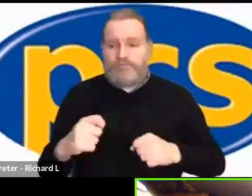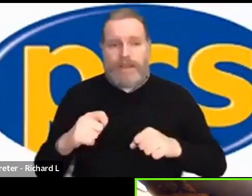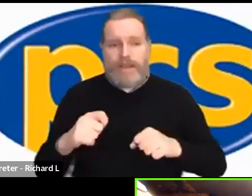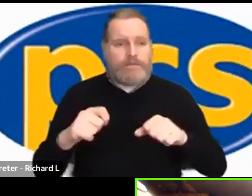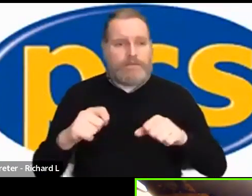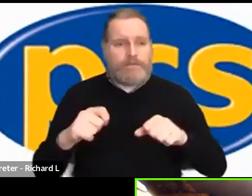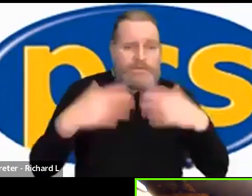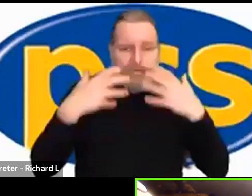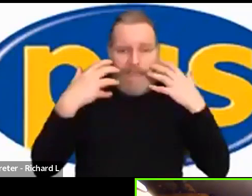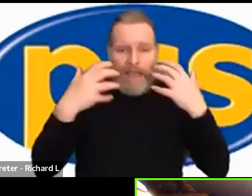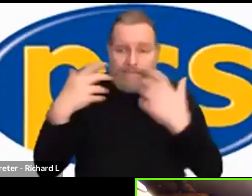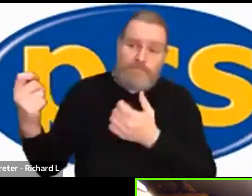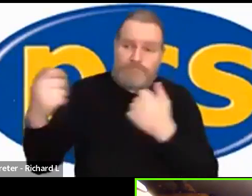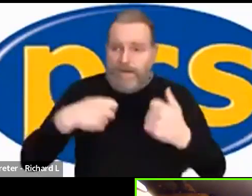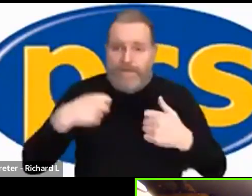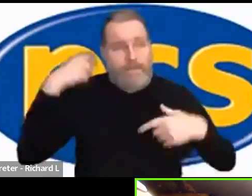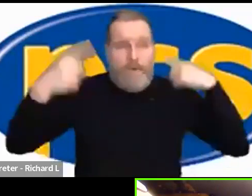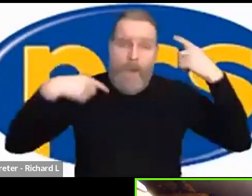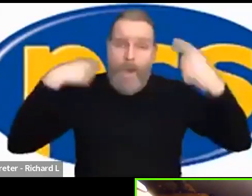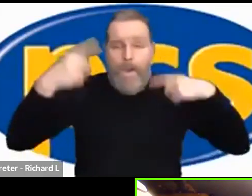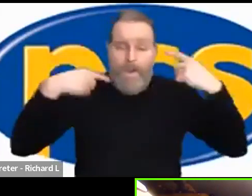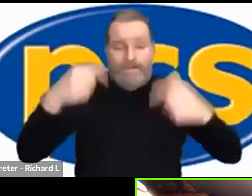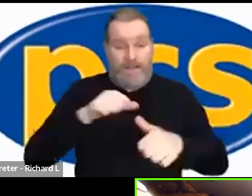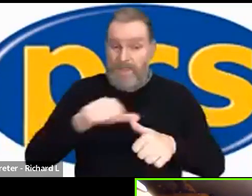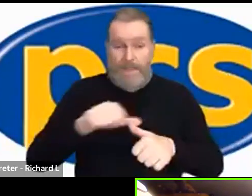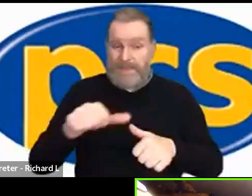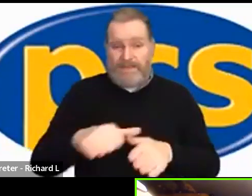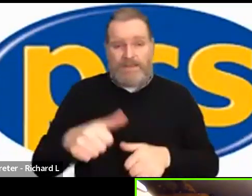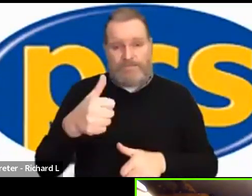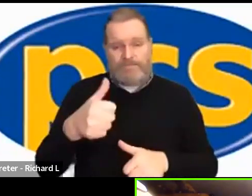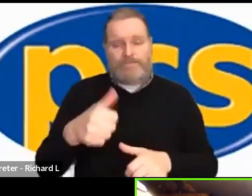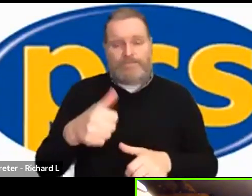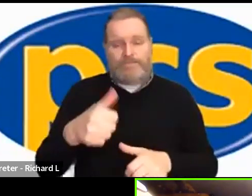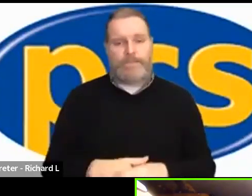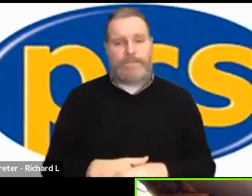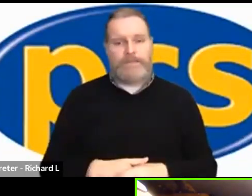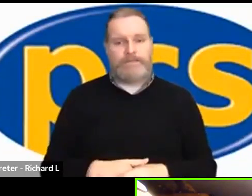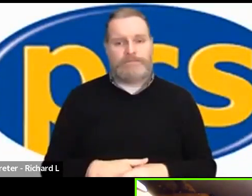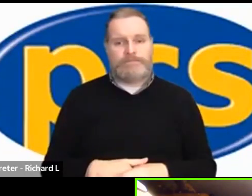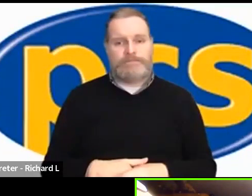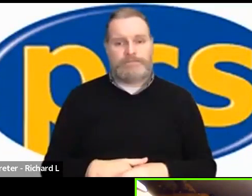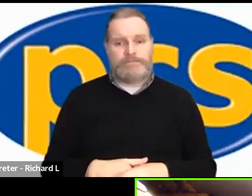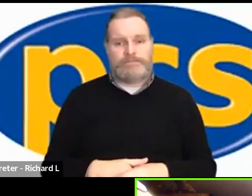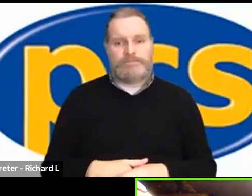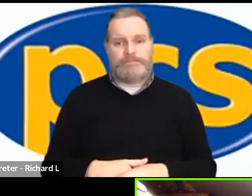ildren, and and the live ildren, and and the live and the and and the live and the noisy, they are the better far as working better, far as we're concerned far as we're concerned.